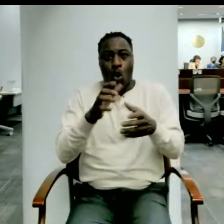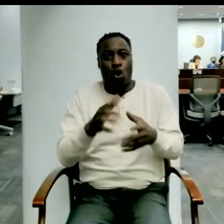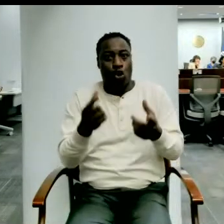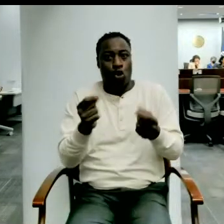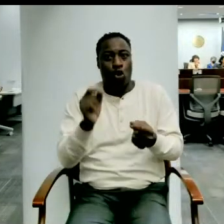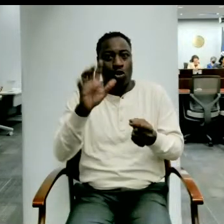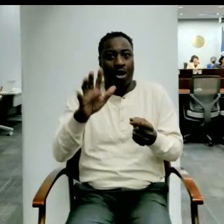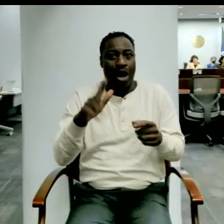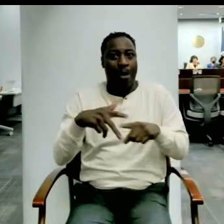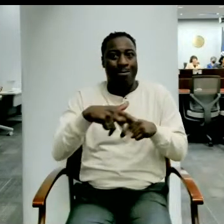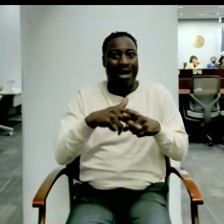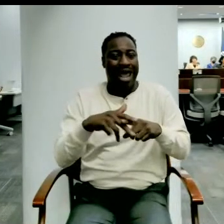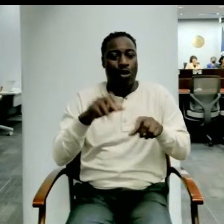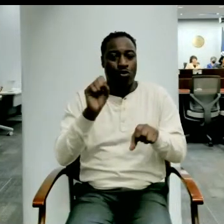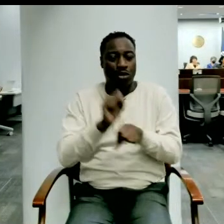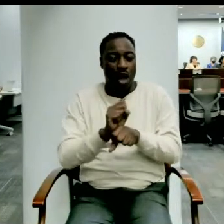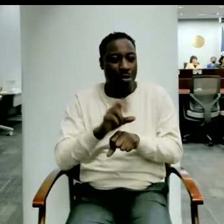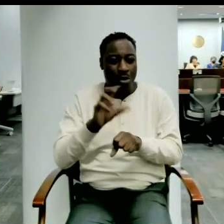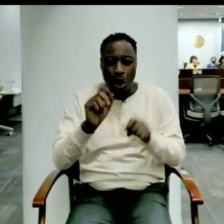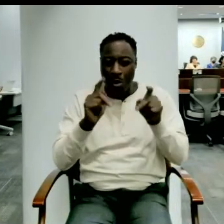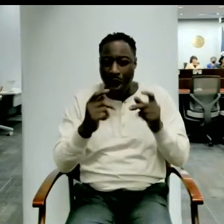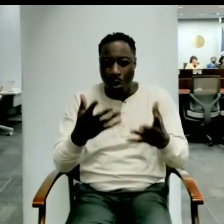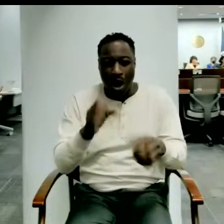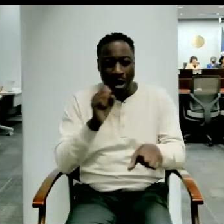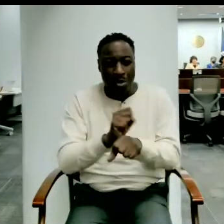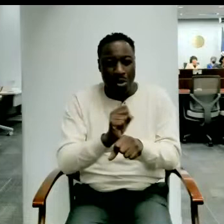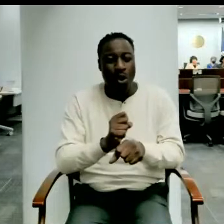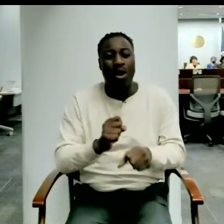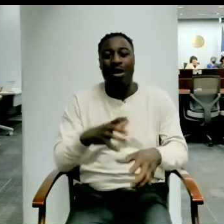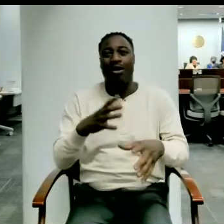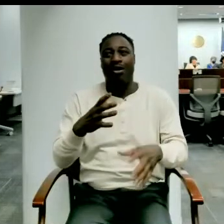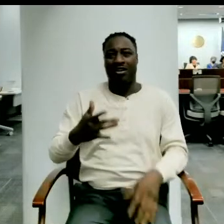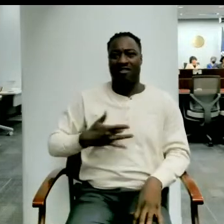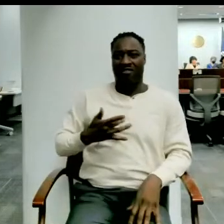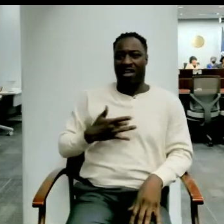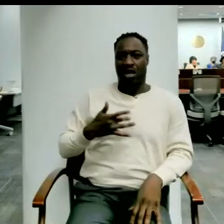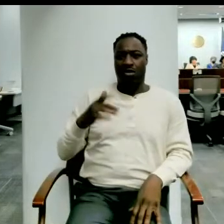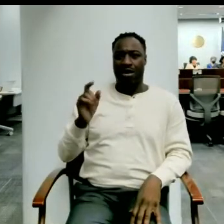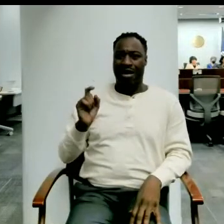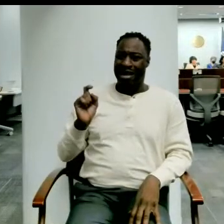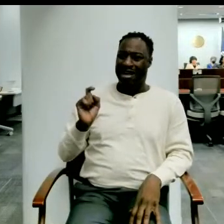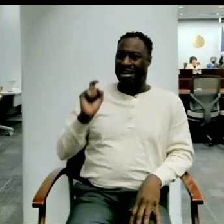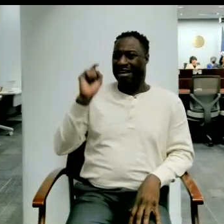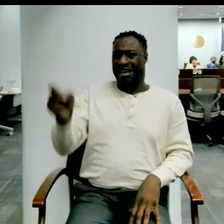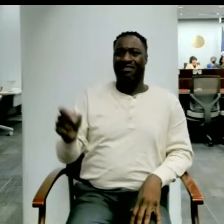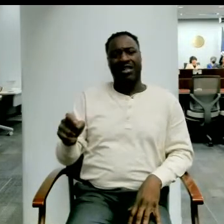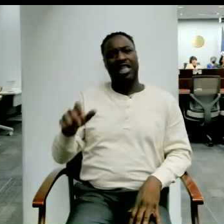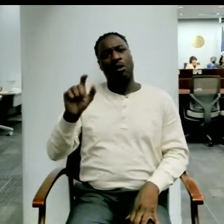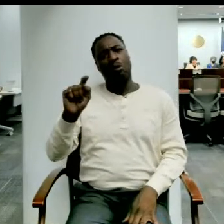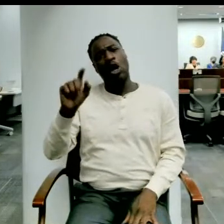No one would want an employer to get their message that giving a mechanical tool um or